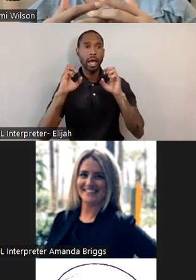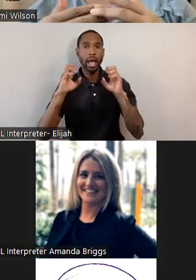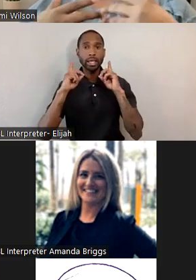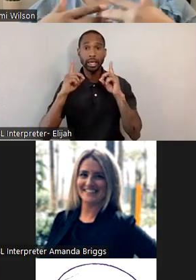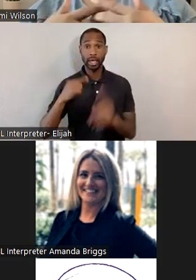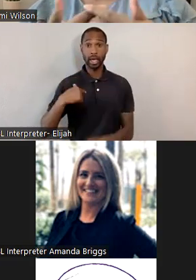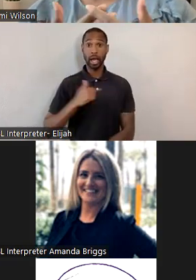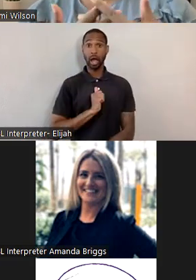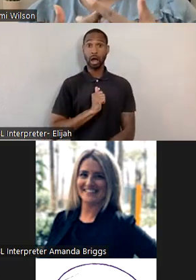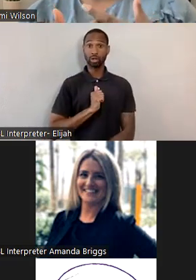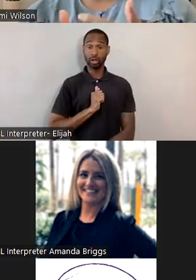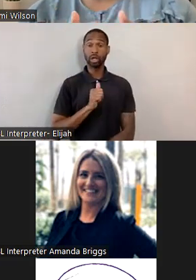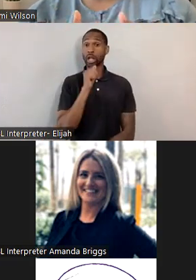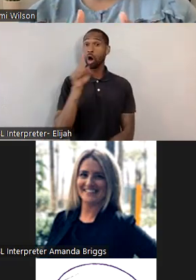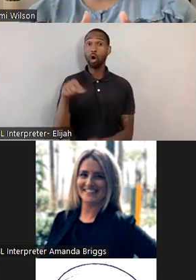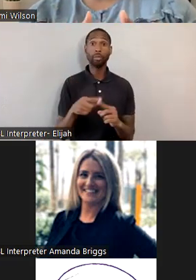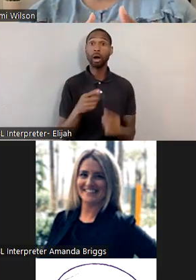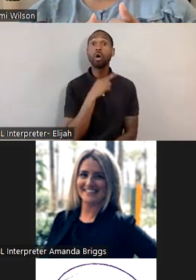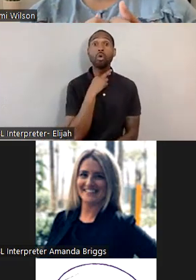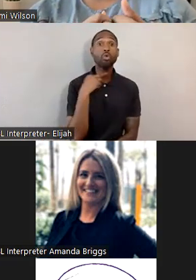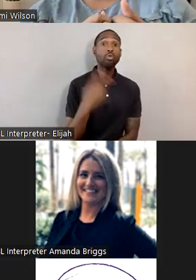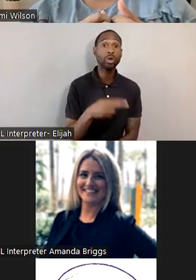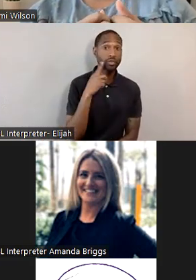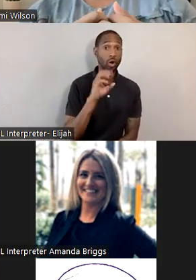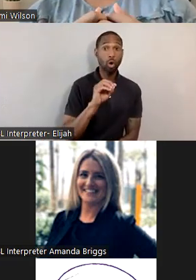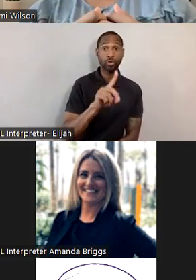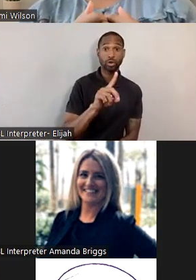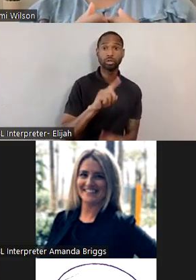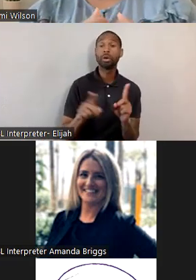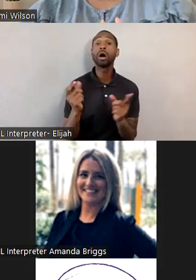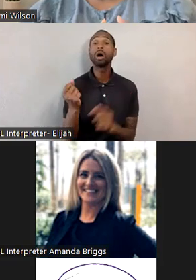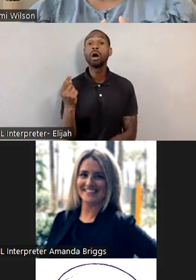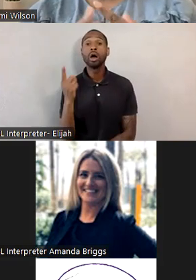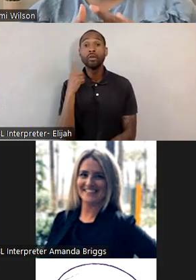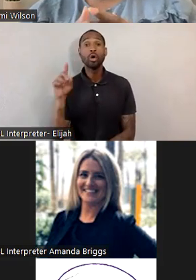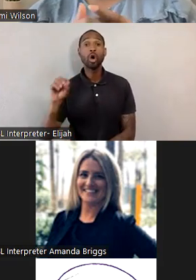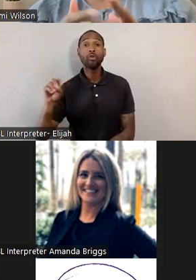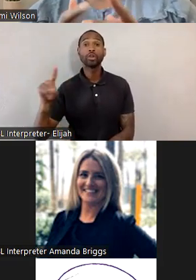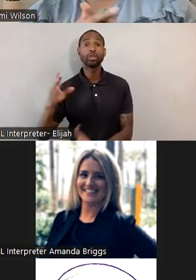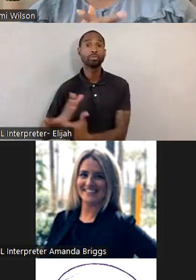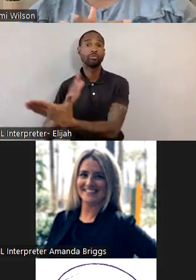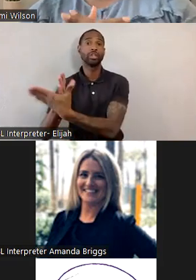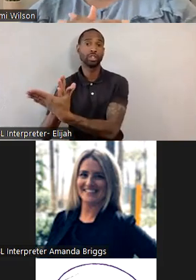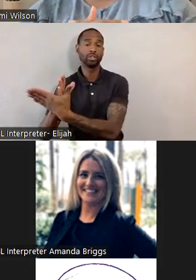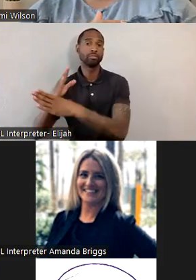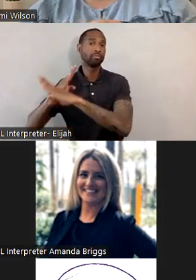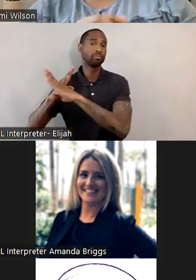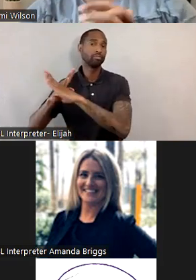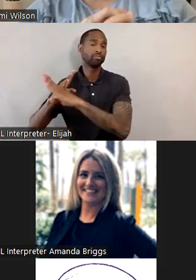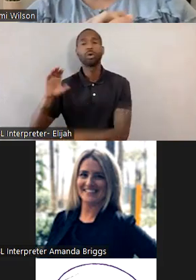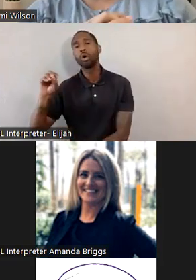not only about the risk factors for overdose, but overdose prevention, and resources in our